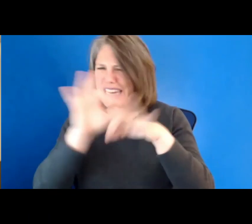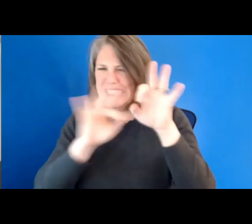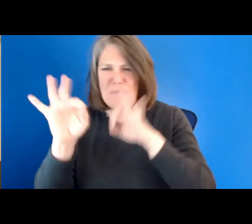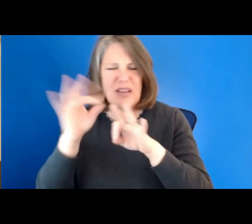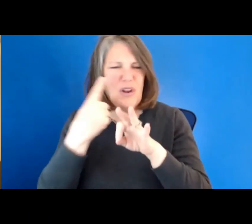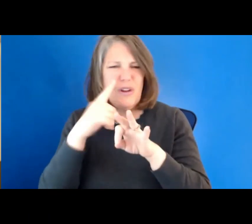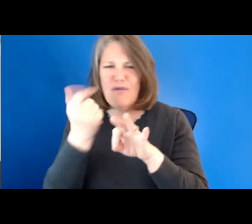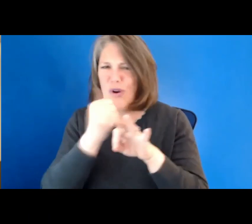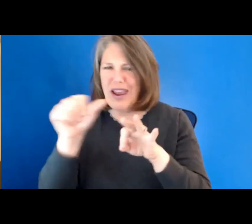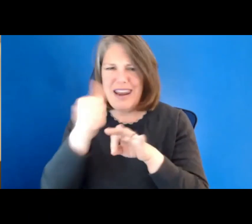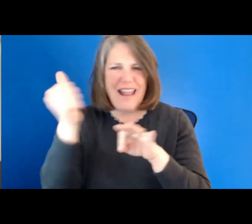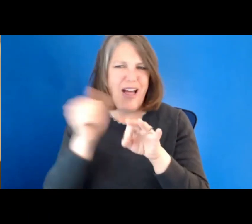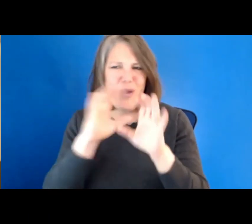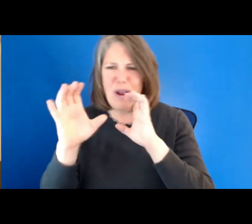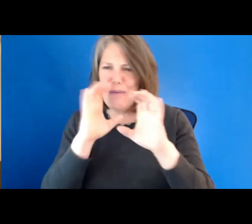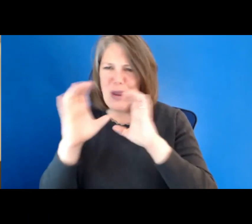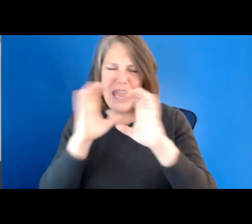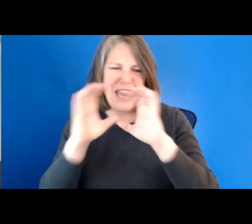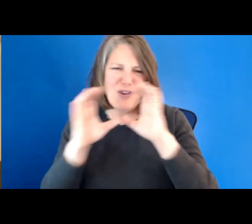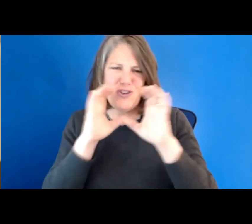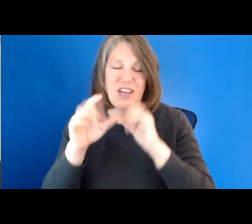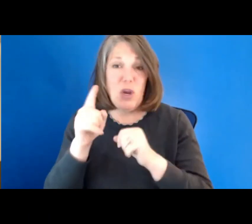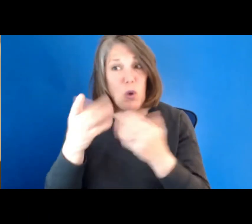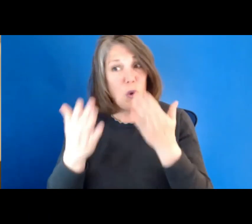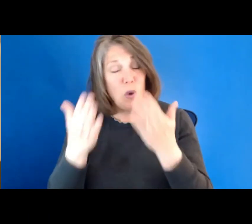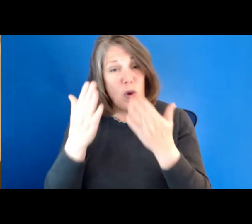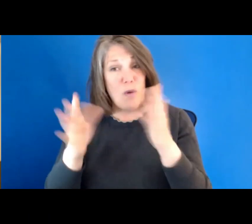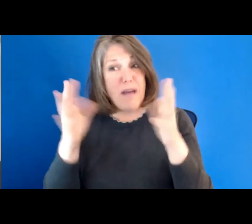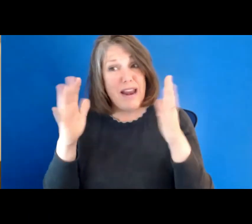other communication you might have already had, but when